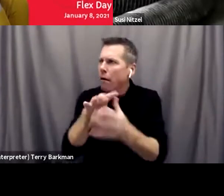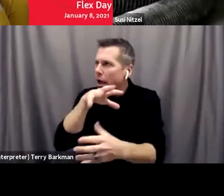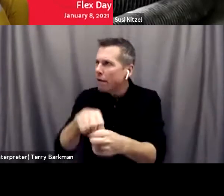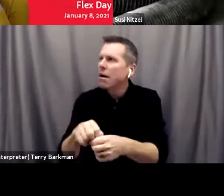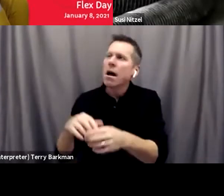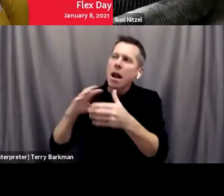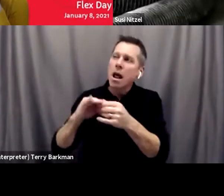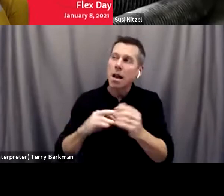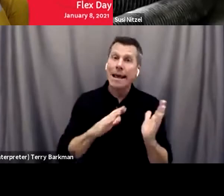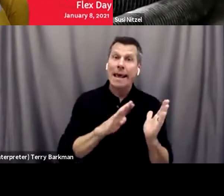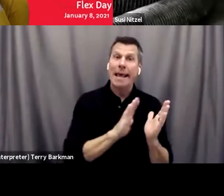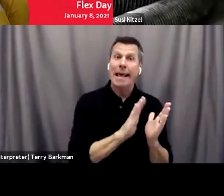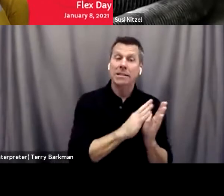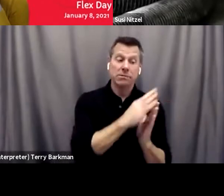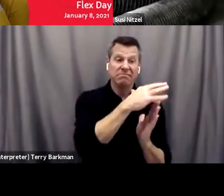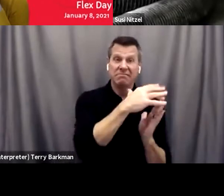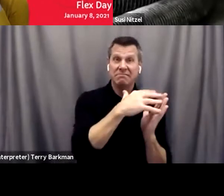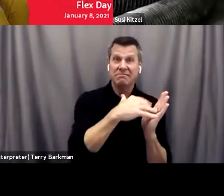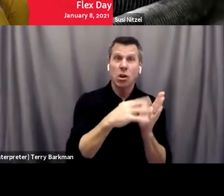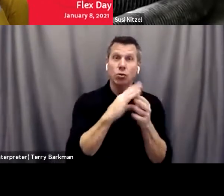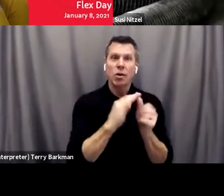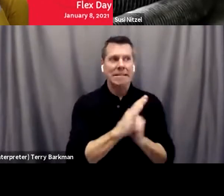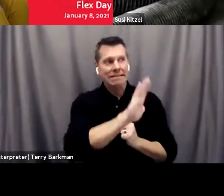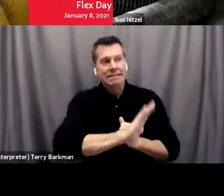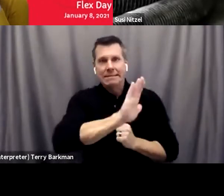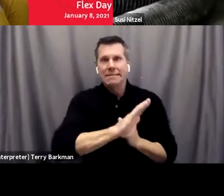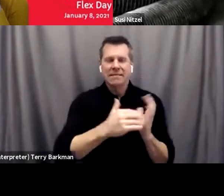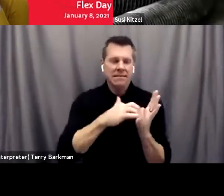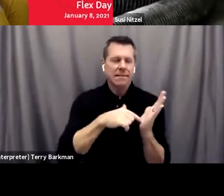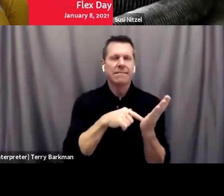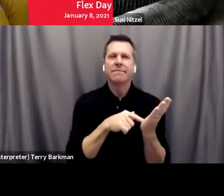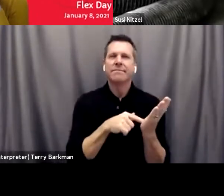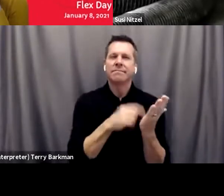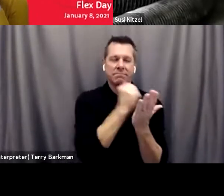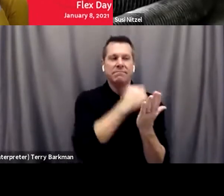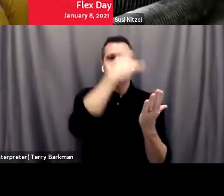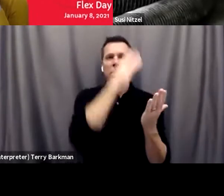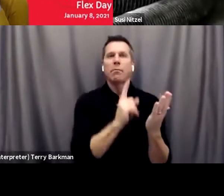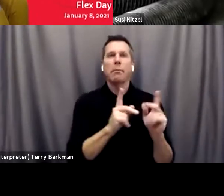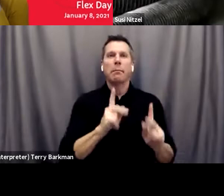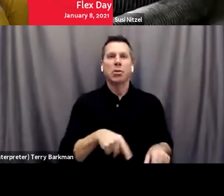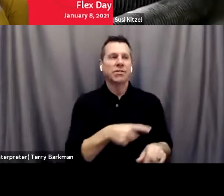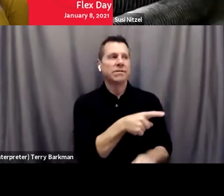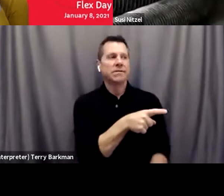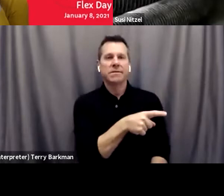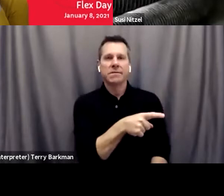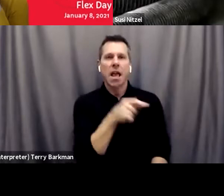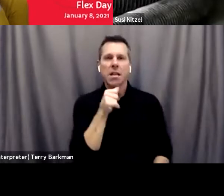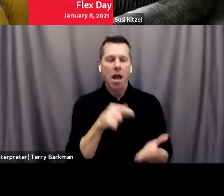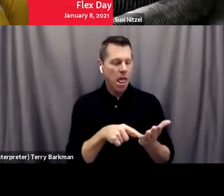student and what what we're trying to accomplish. So it's really, really helped me to, to be able to again, humanize and